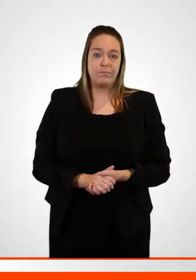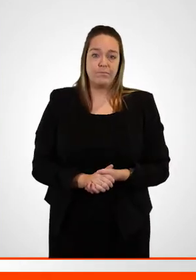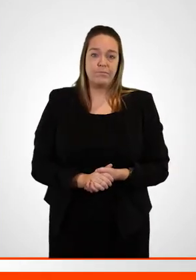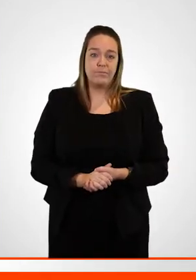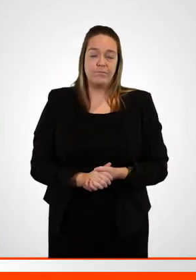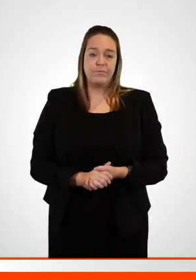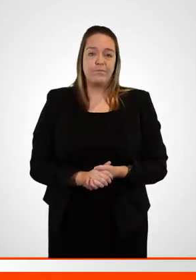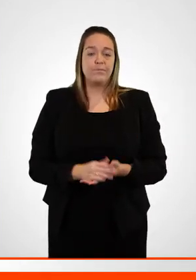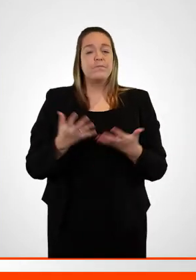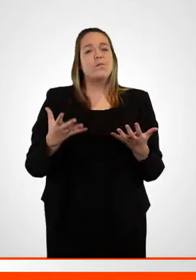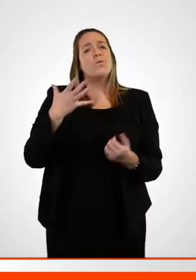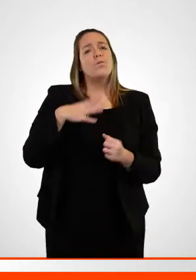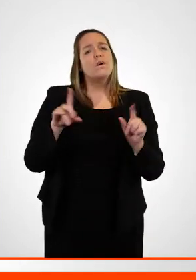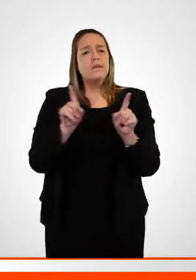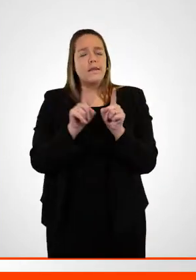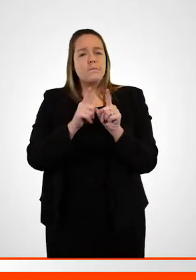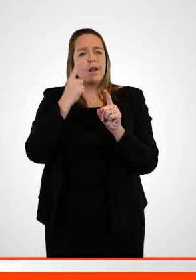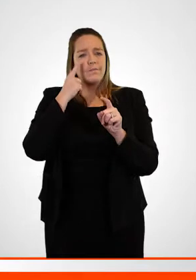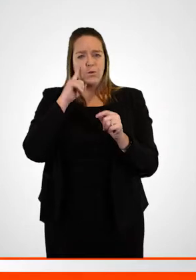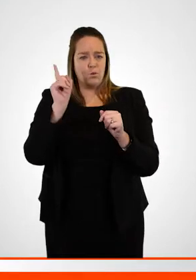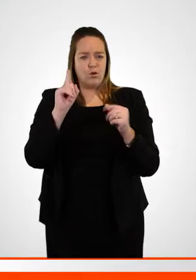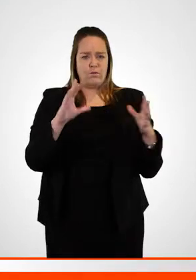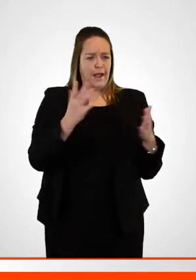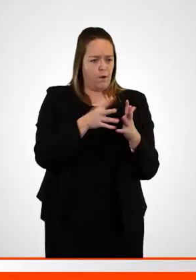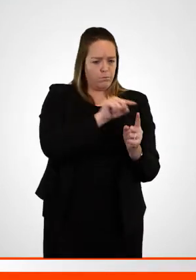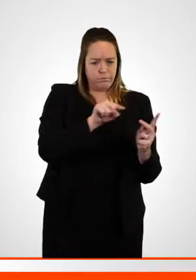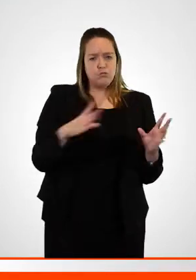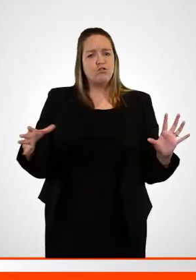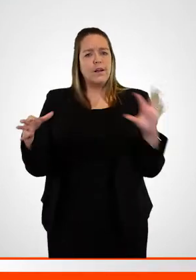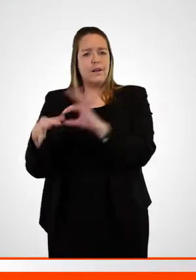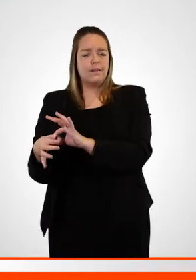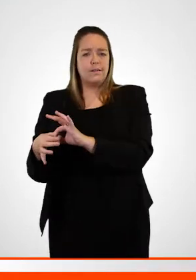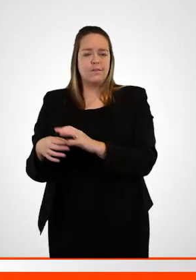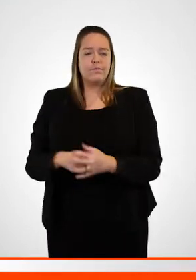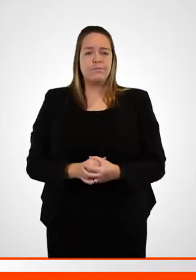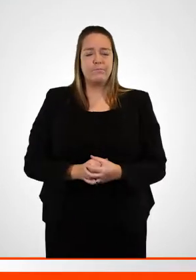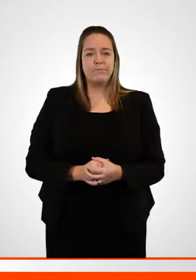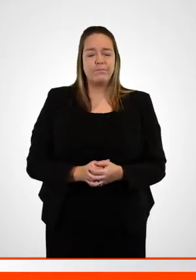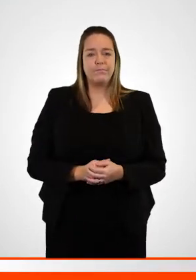So, we wanted to take a look also at some of the relationships. I mean, ideally, in an ideal world, you would think,